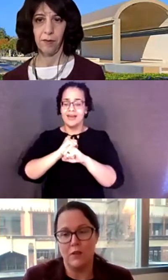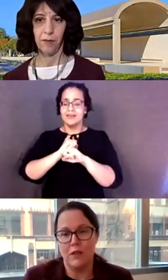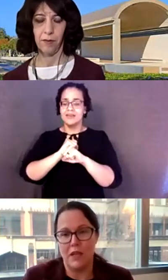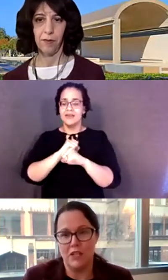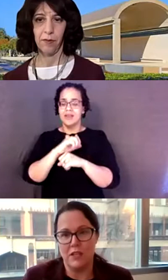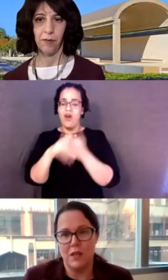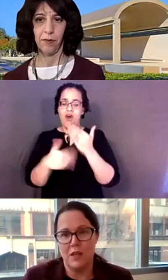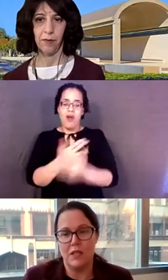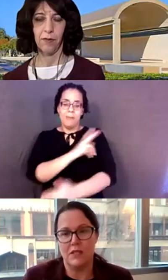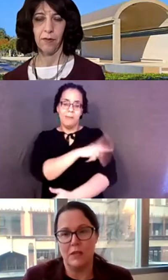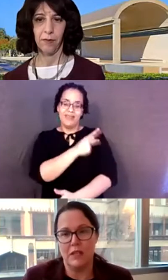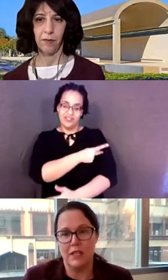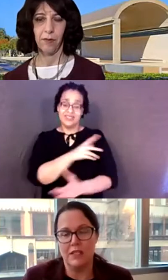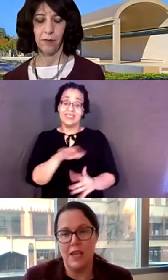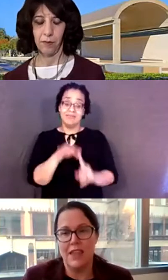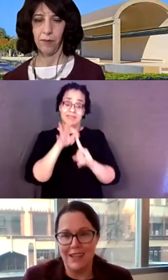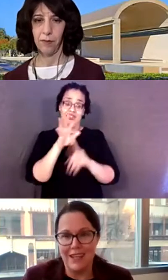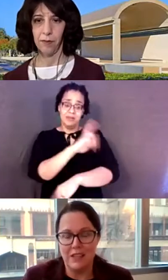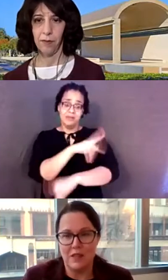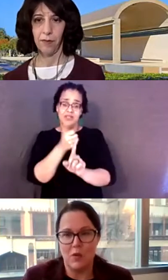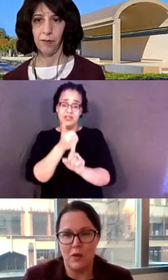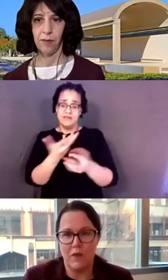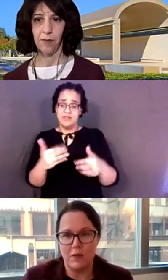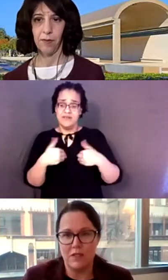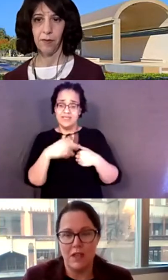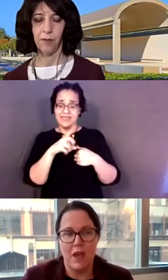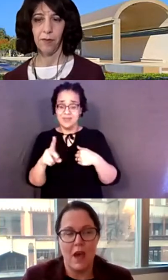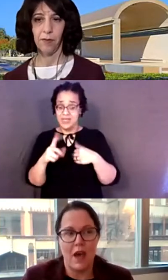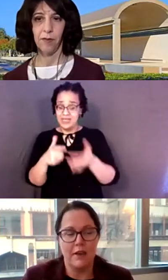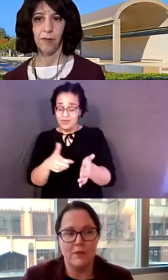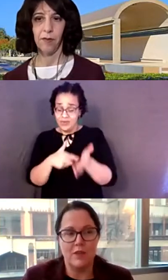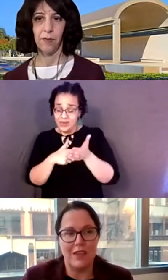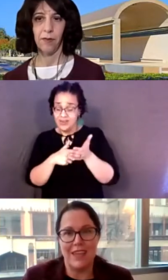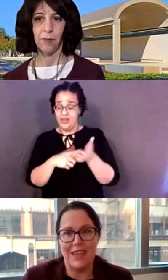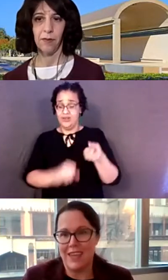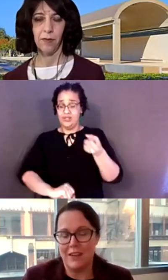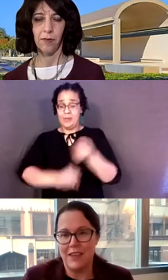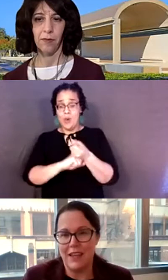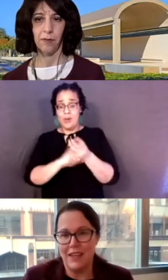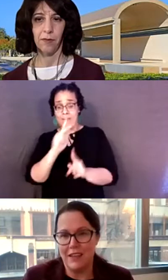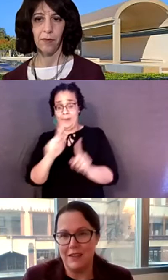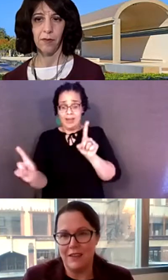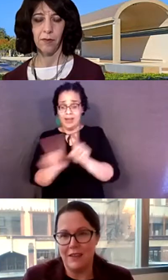patients with disabilities, that need these support folks